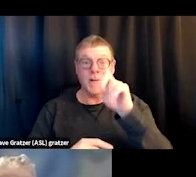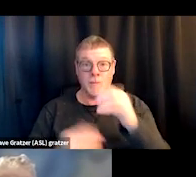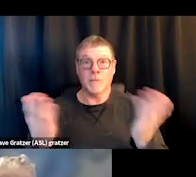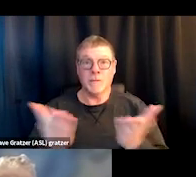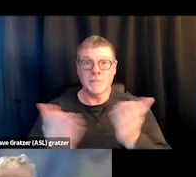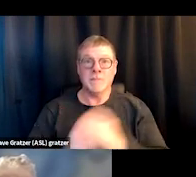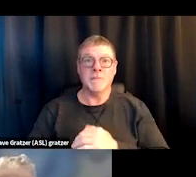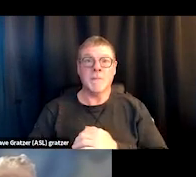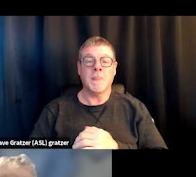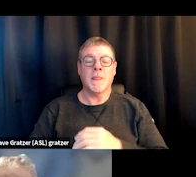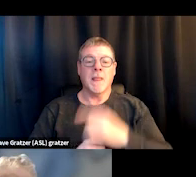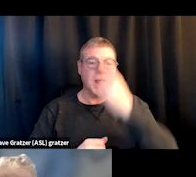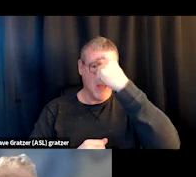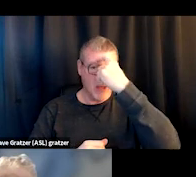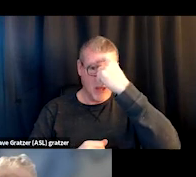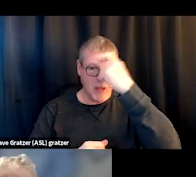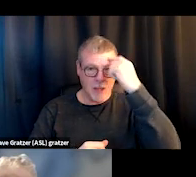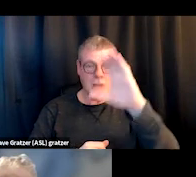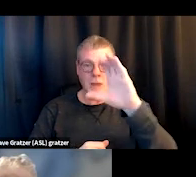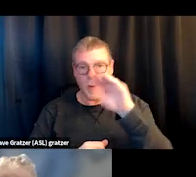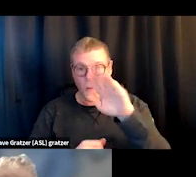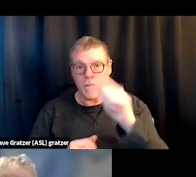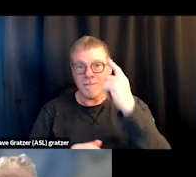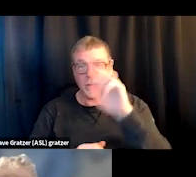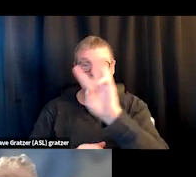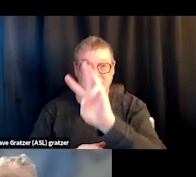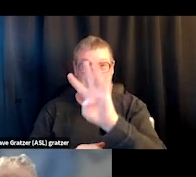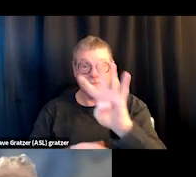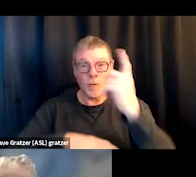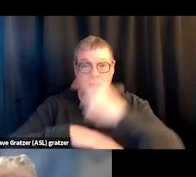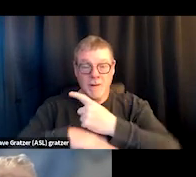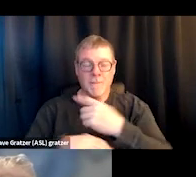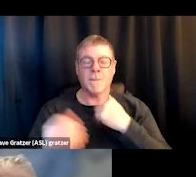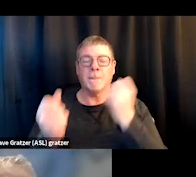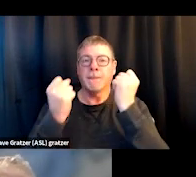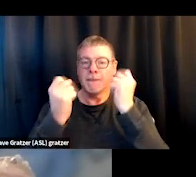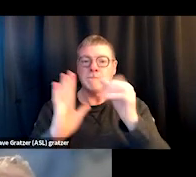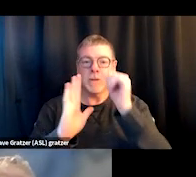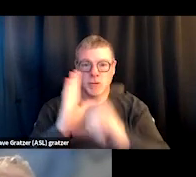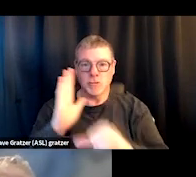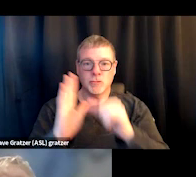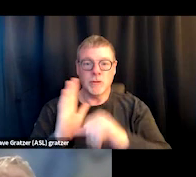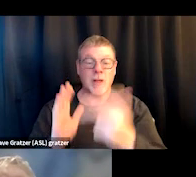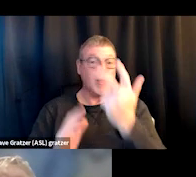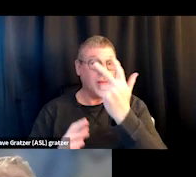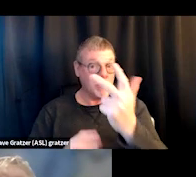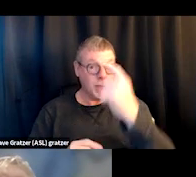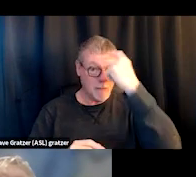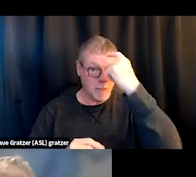was in a coma for 64 days, had several surgeries, over three brain surgeries, spinal fusion,